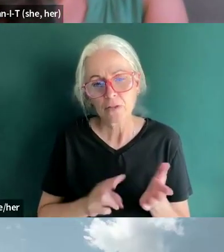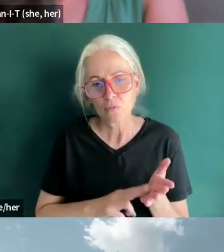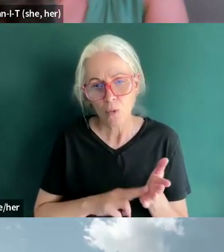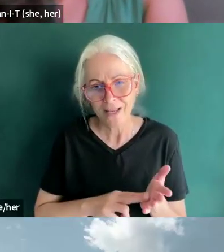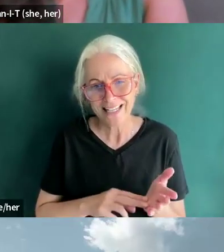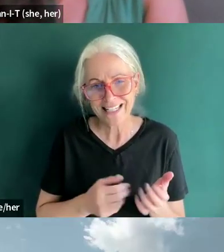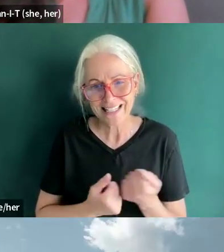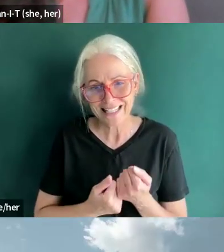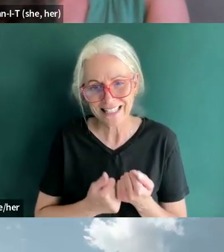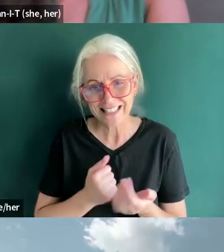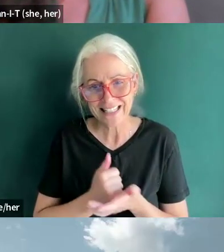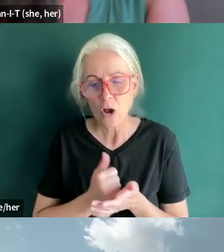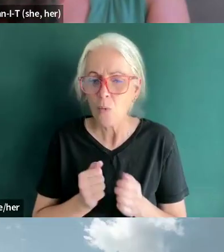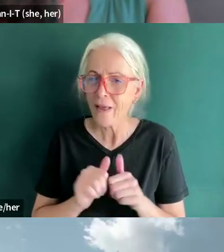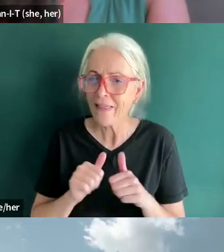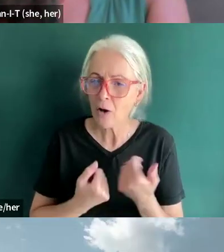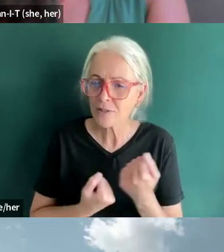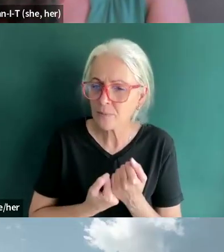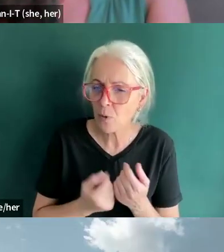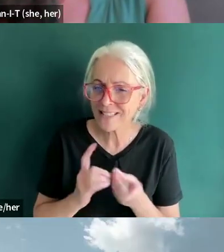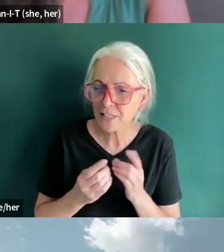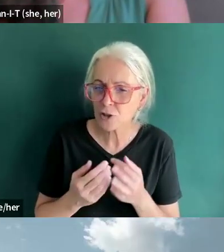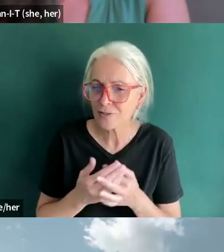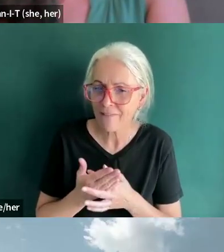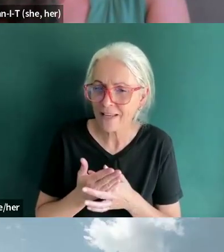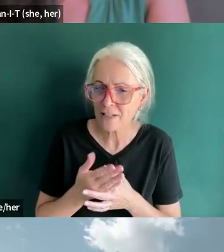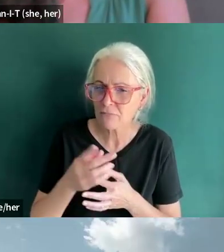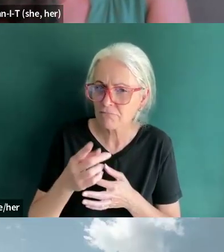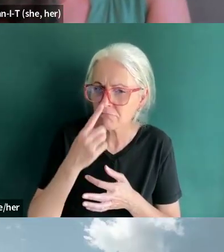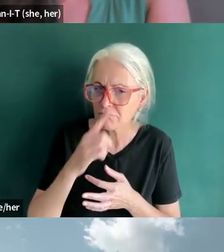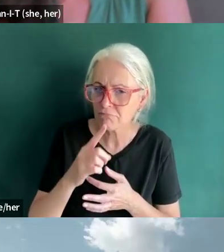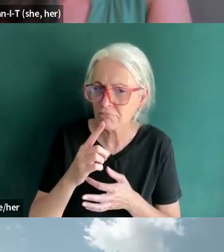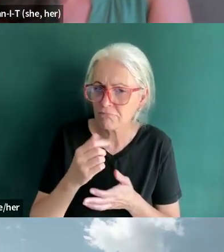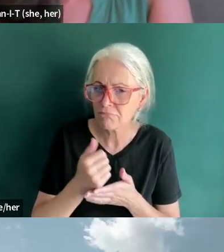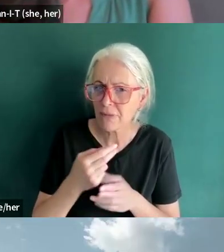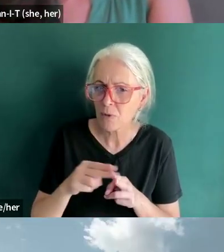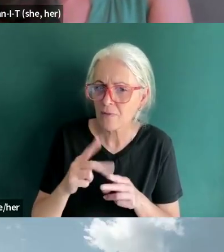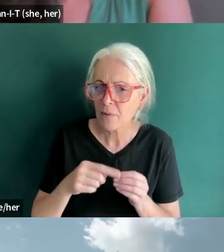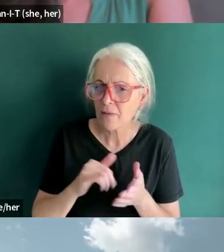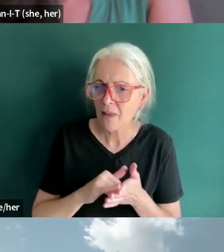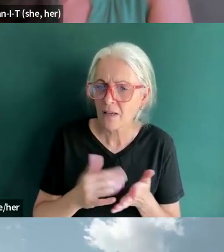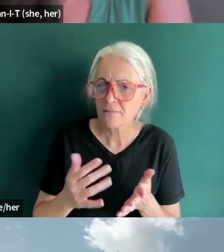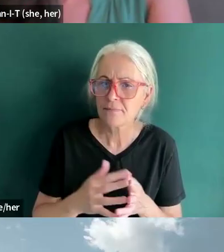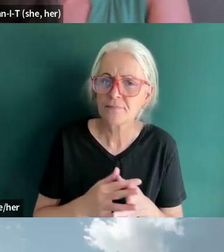but in terms of, like, how it supports digital navigation, can you tell us briefly about that?